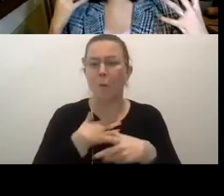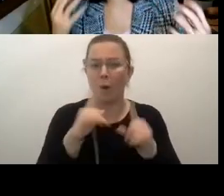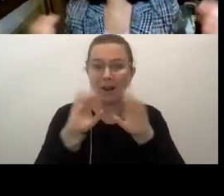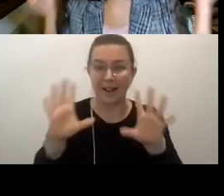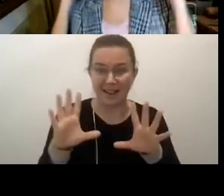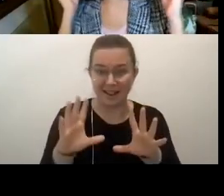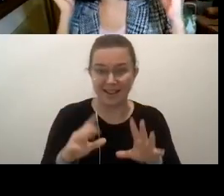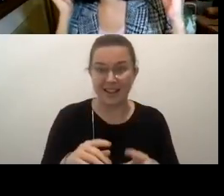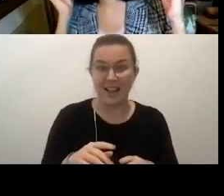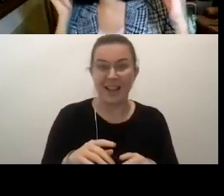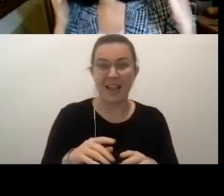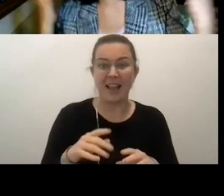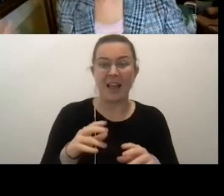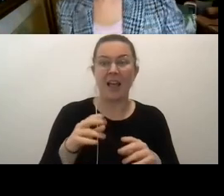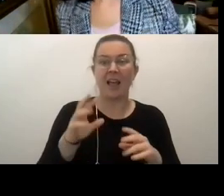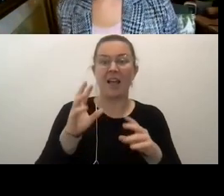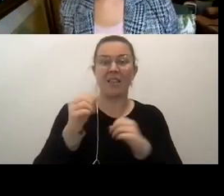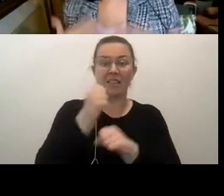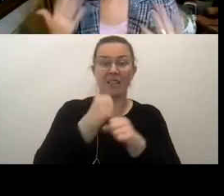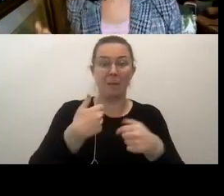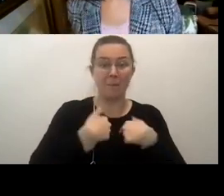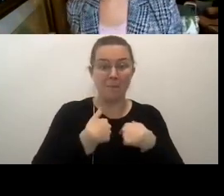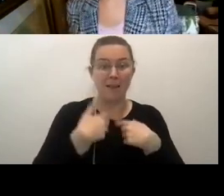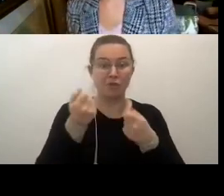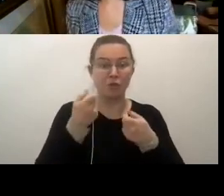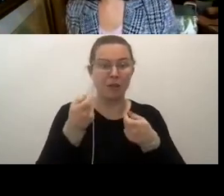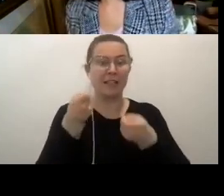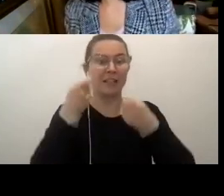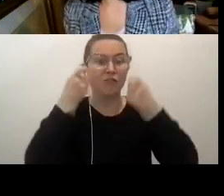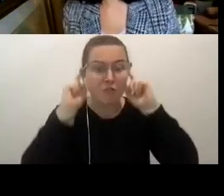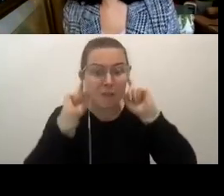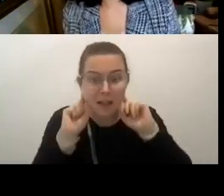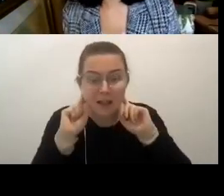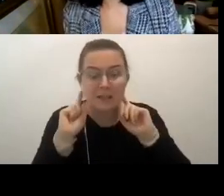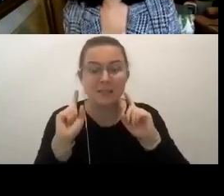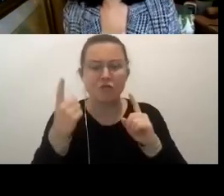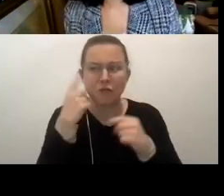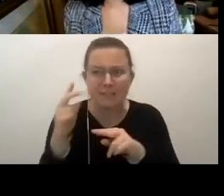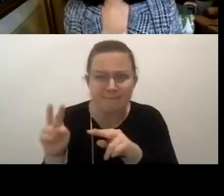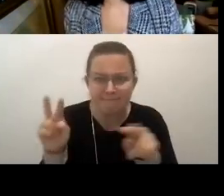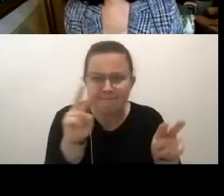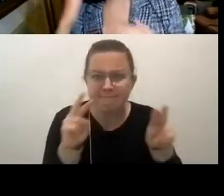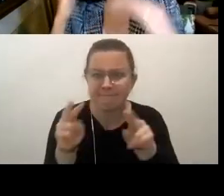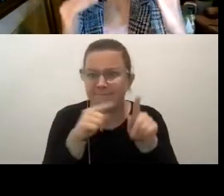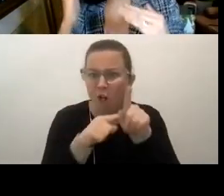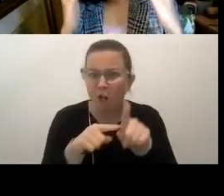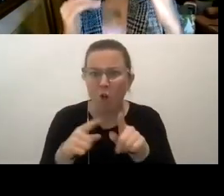to get hearing aids and try to keep up with everyone. It would be like, the amount of effort